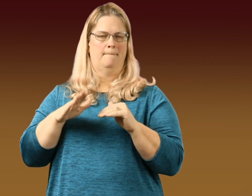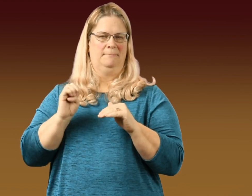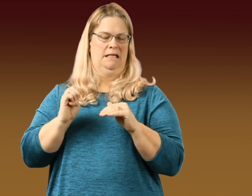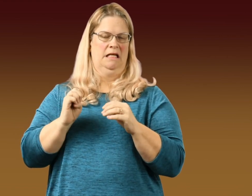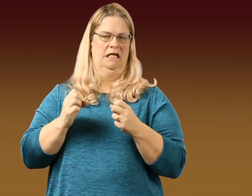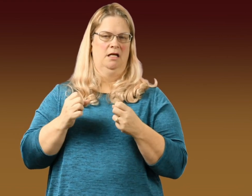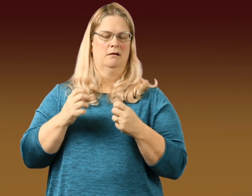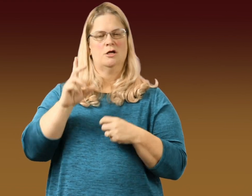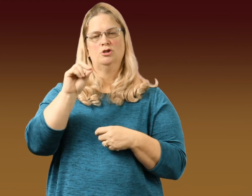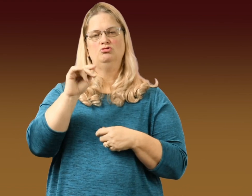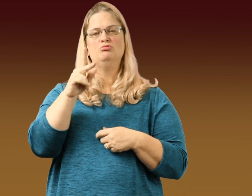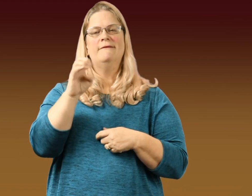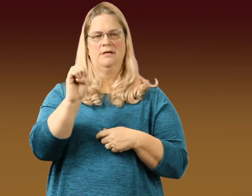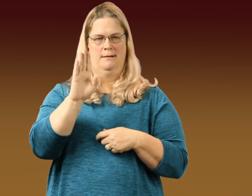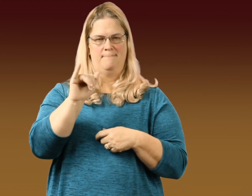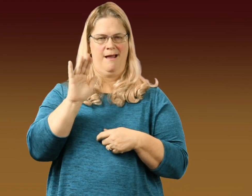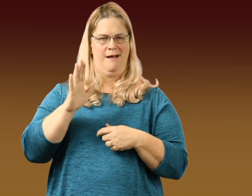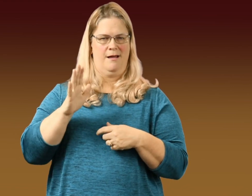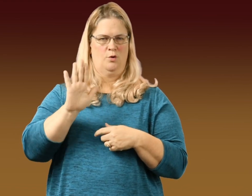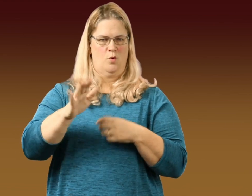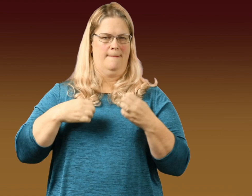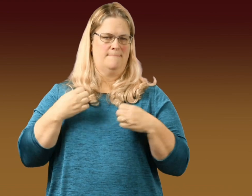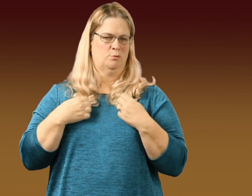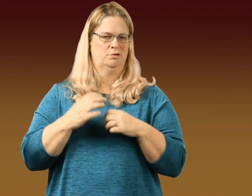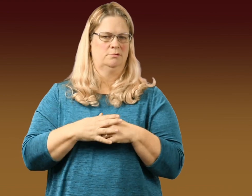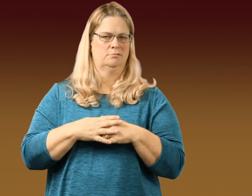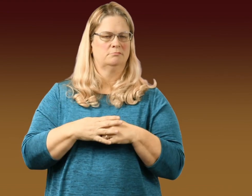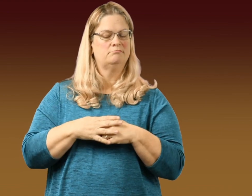rather than being driven by emotion.